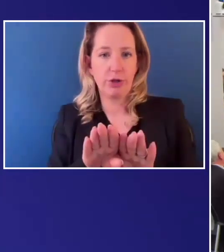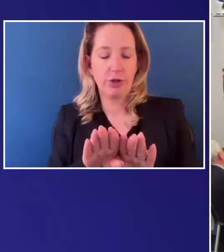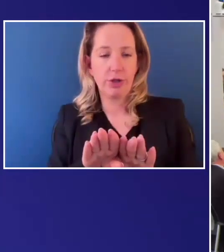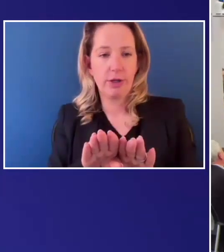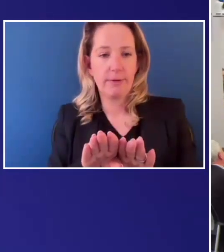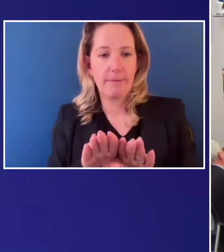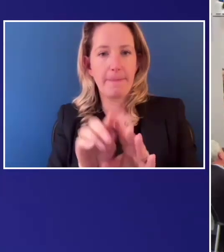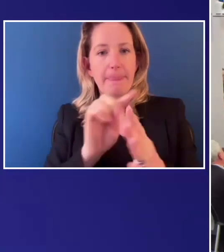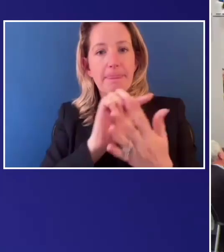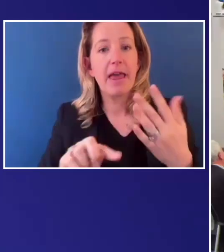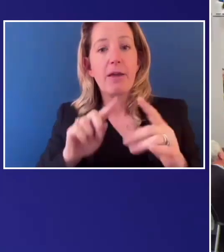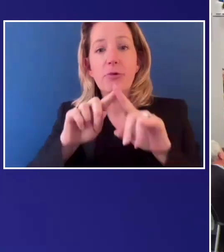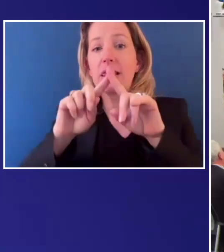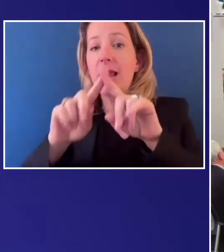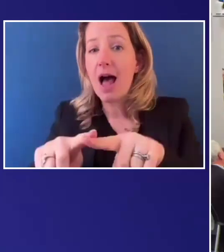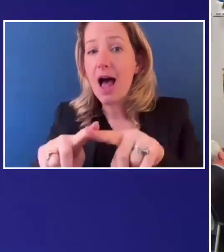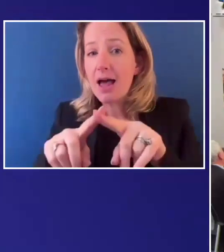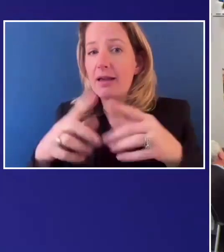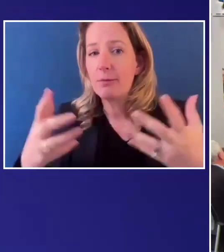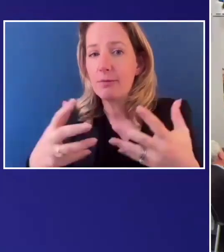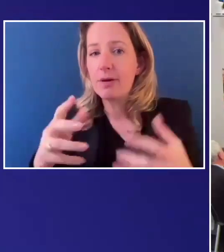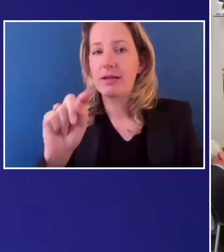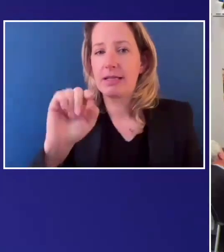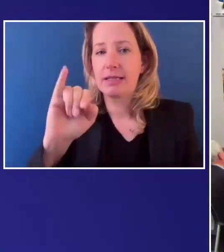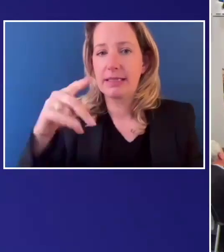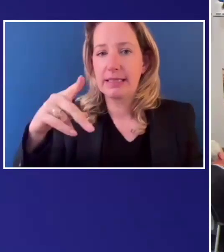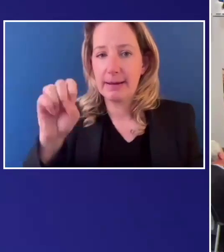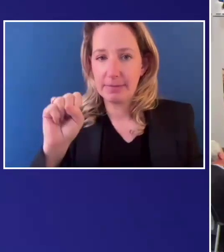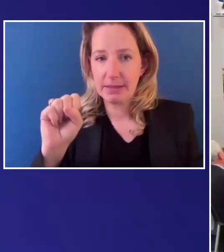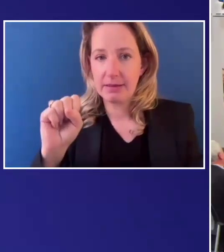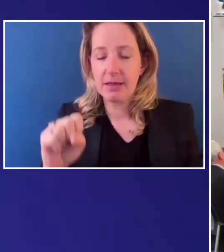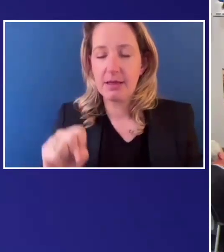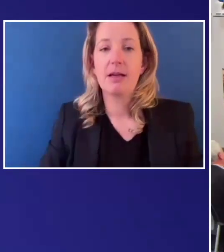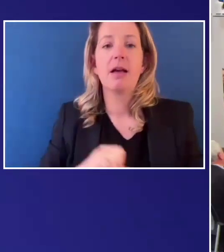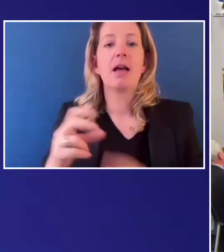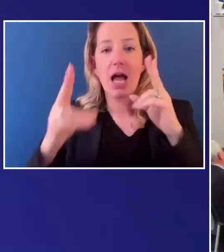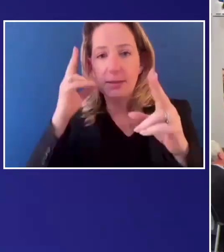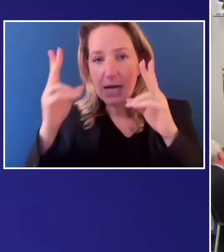on tips. Cosmetology, culinary. You know, in,